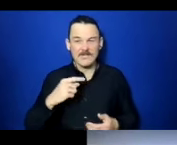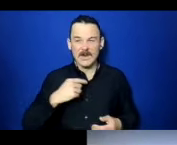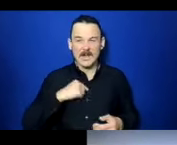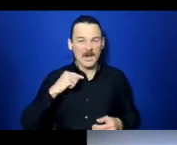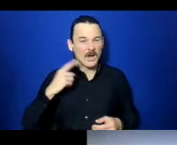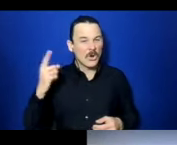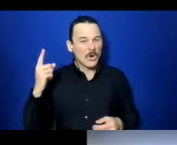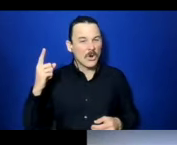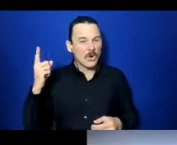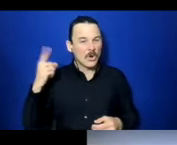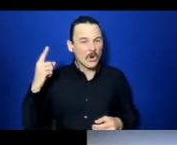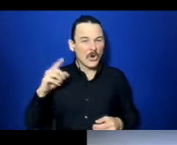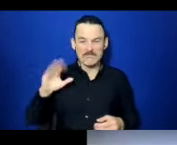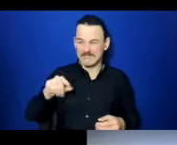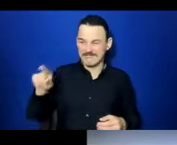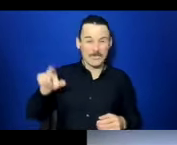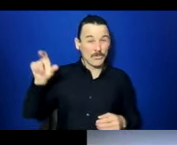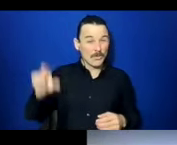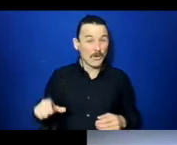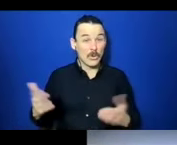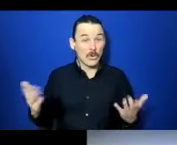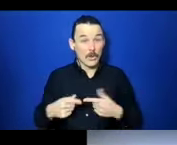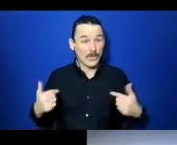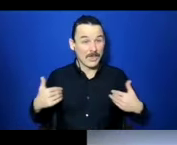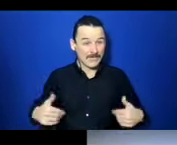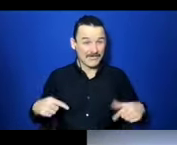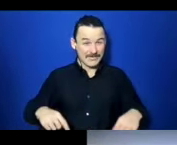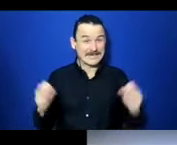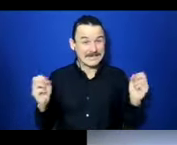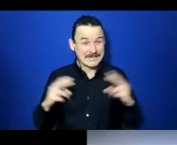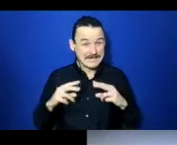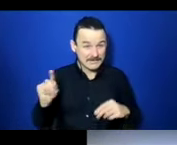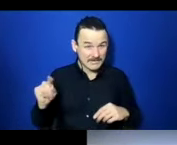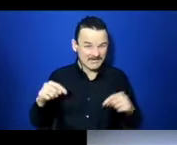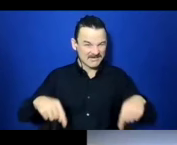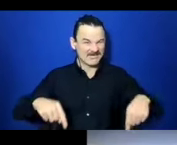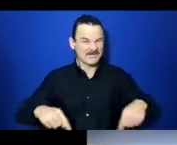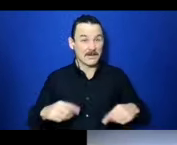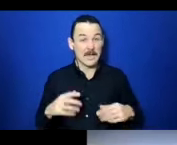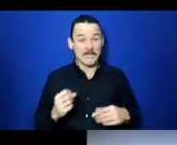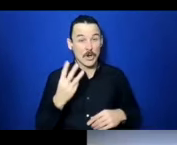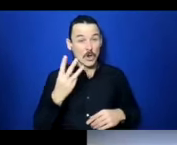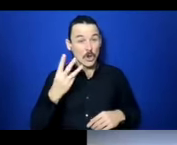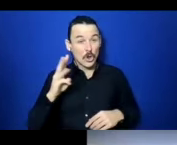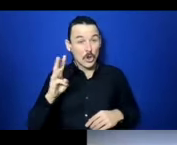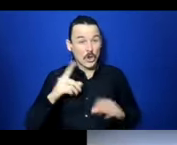here where where we live in in Sydney that there actually is a 30-year implementation plan for full